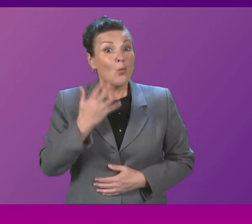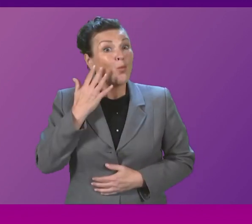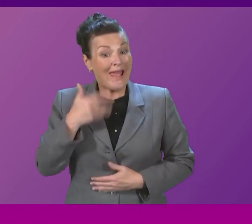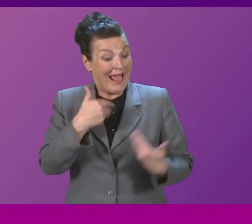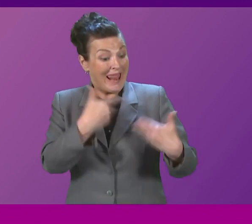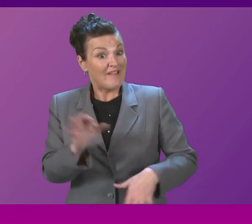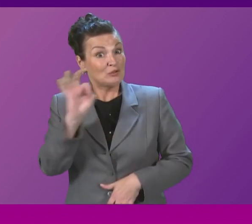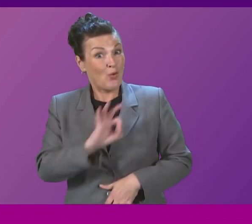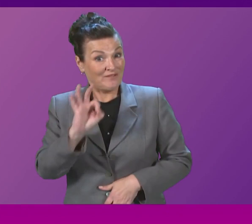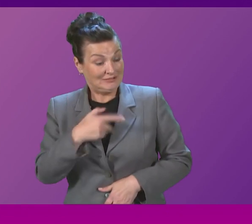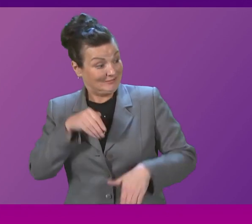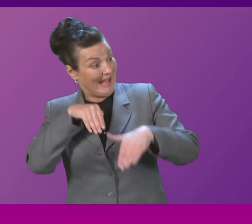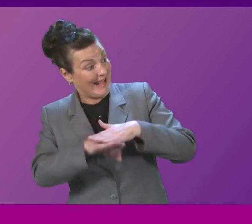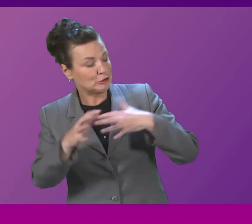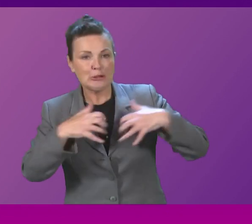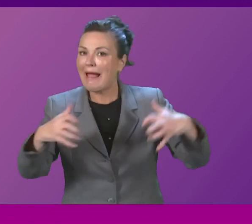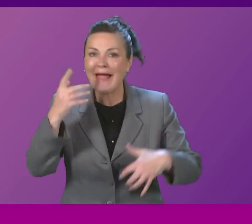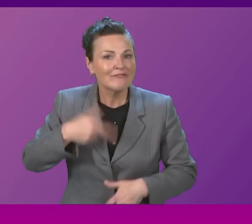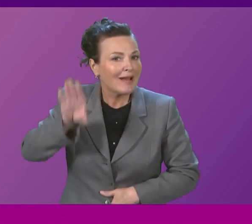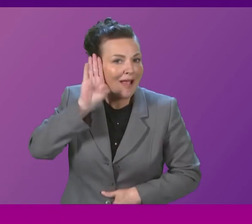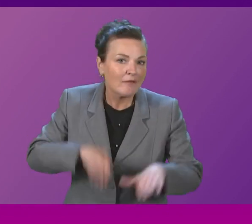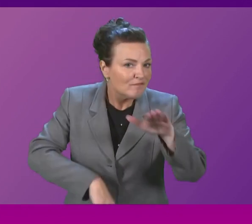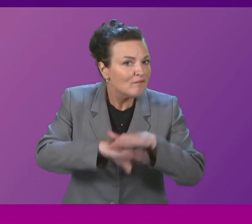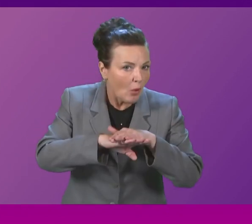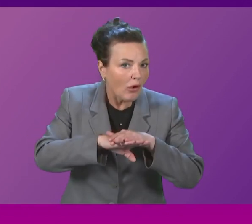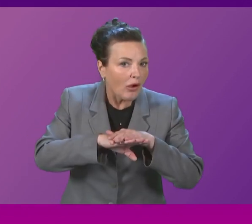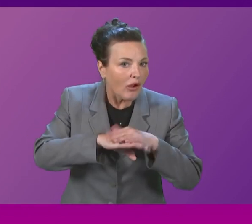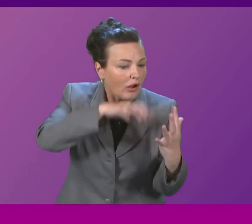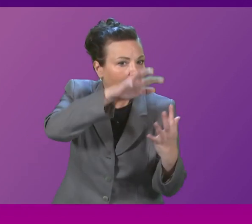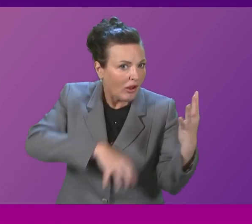the office to come to the chamber, so I have not yet seen all the detail.